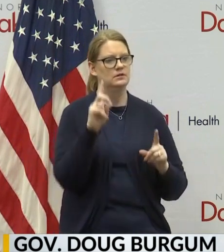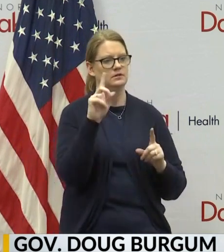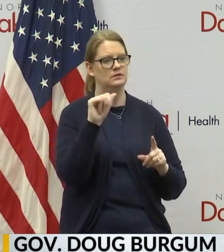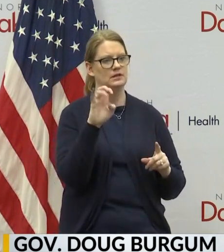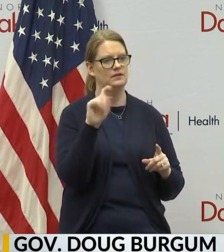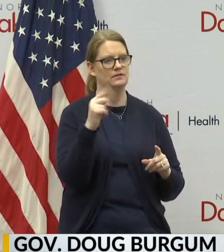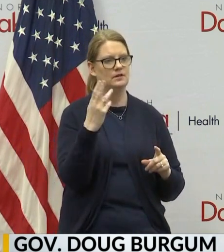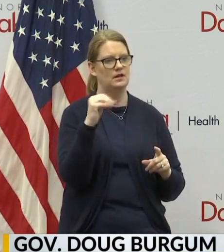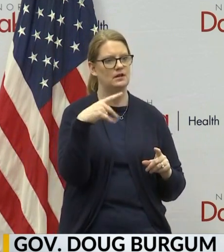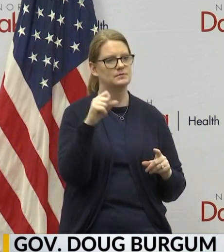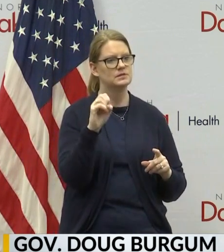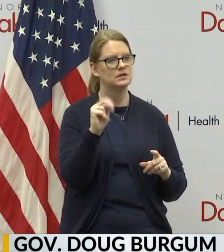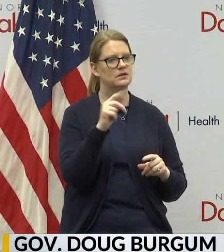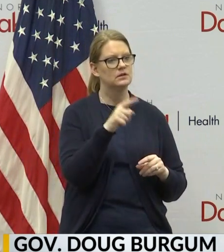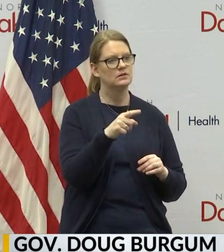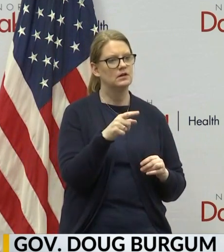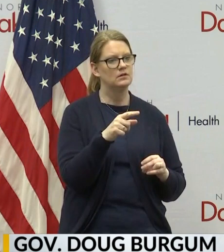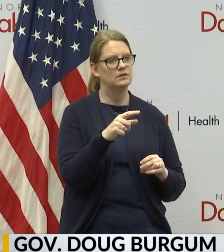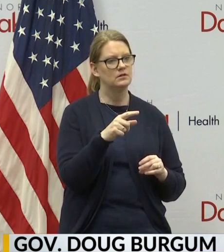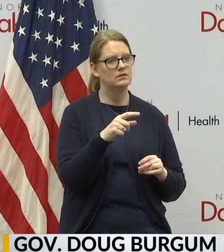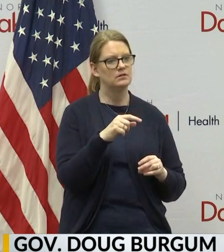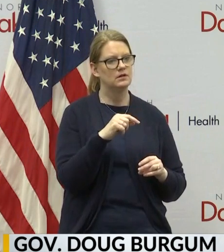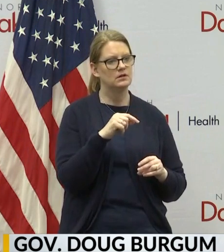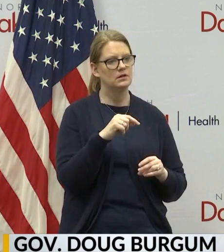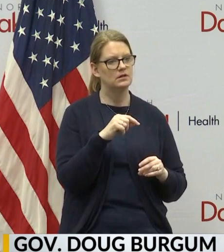ALL HEAR ABOUT IT FIRST IS FROM